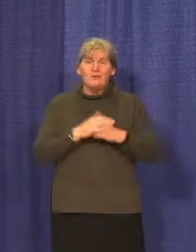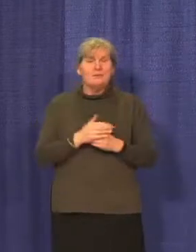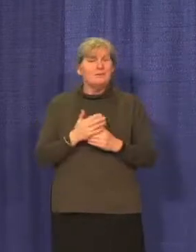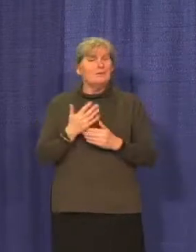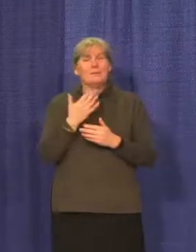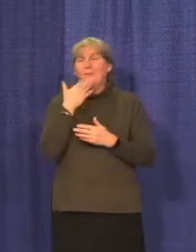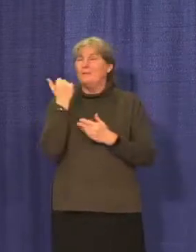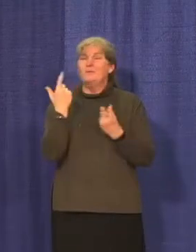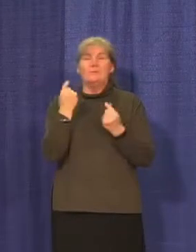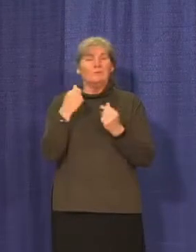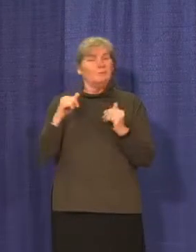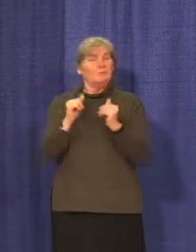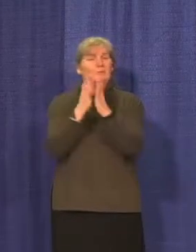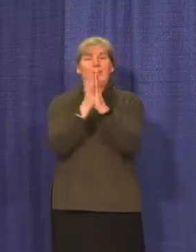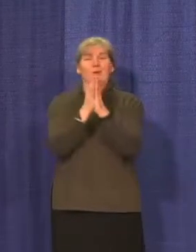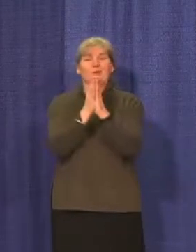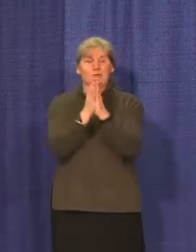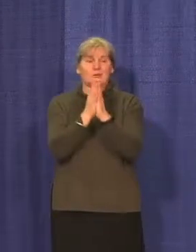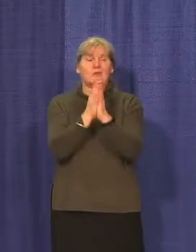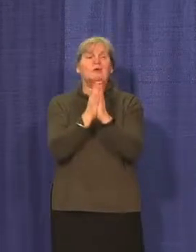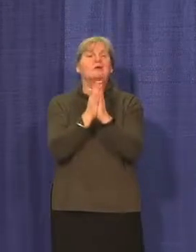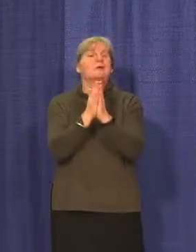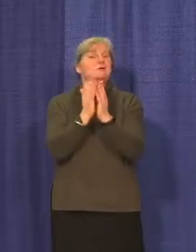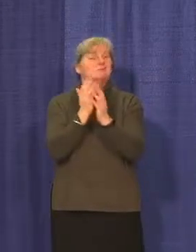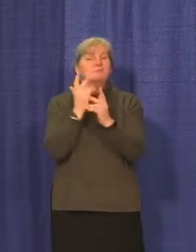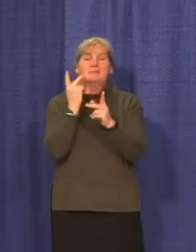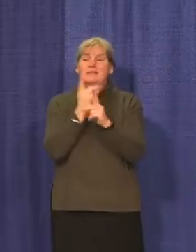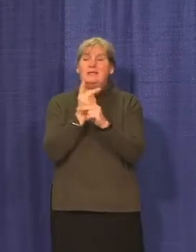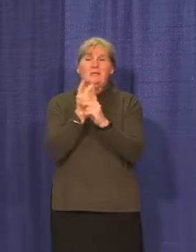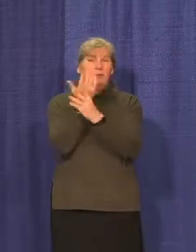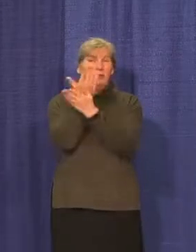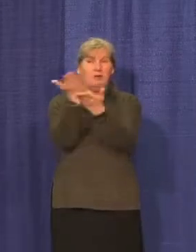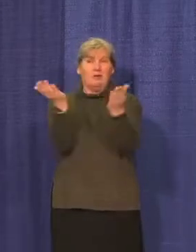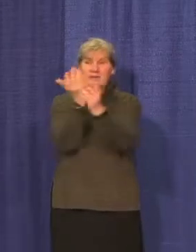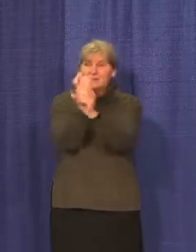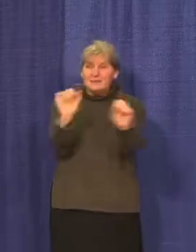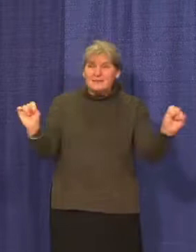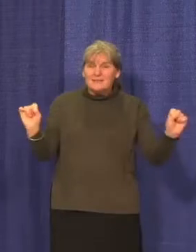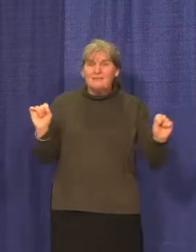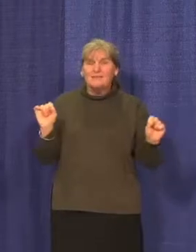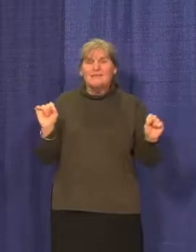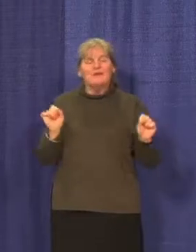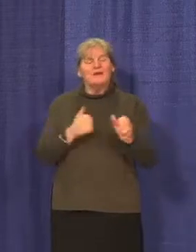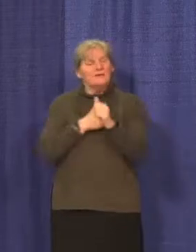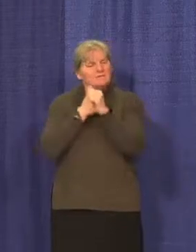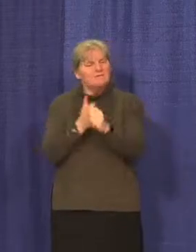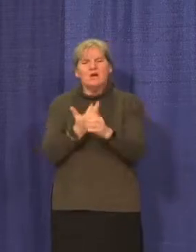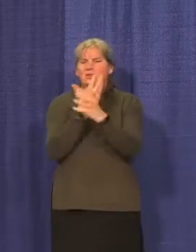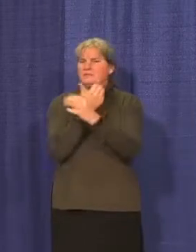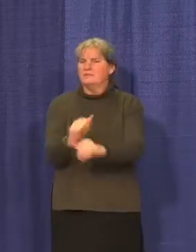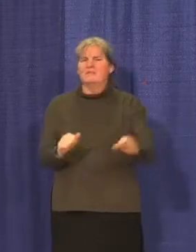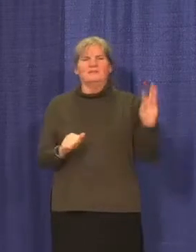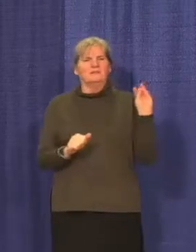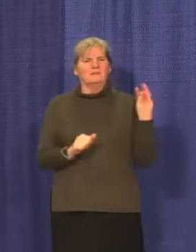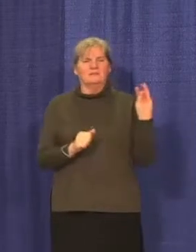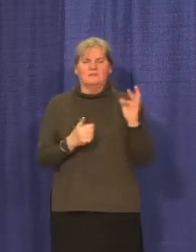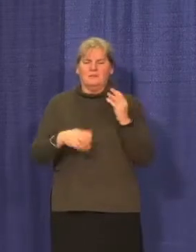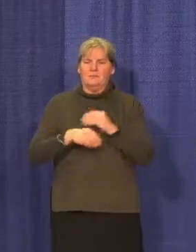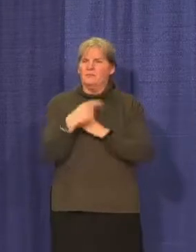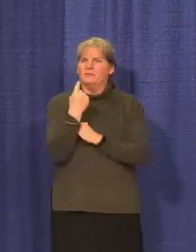again today. The best thing we can do now as vaccines are rolling out to keep Yukoners safe is to keep on practising the Safe Six plus